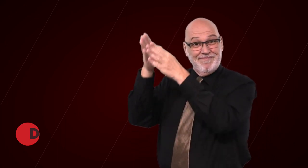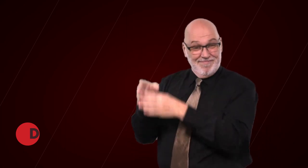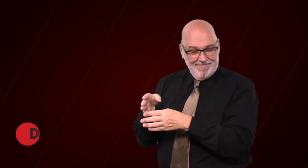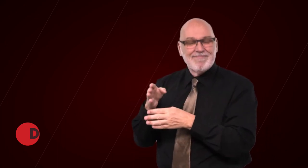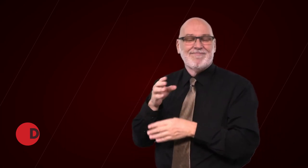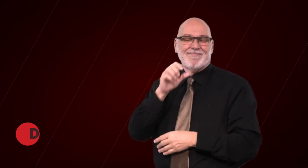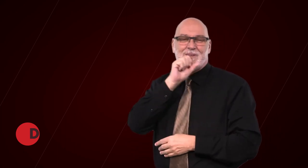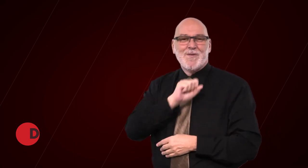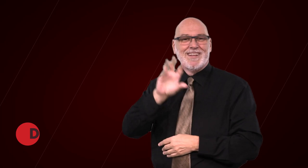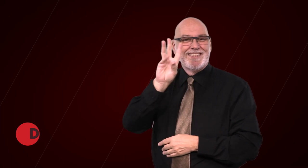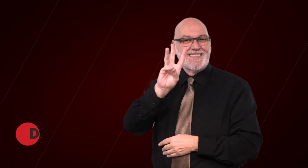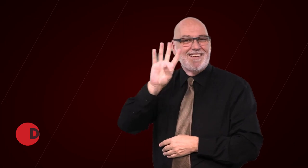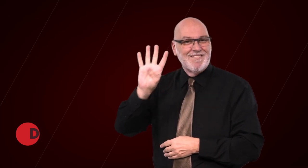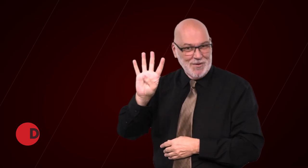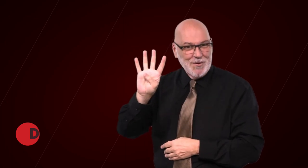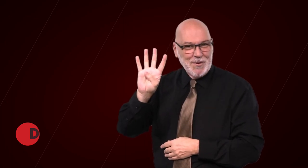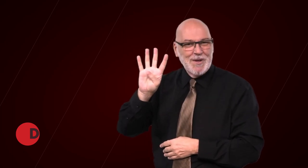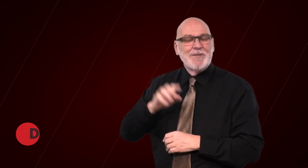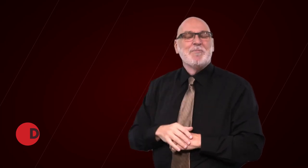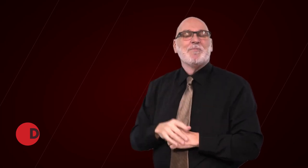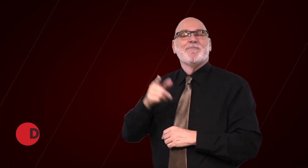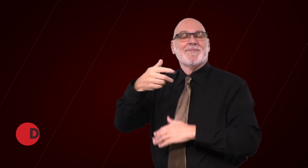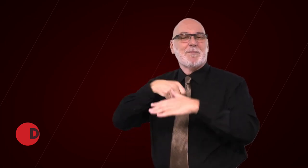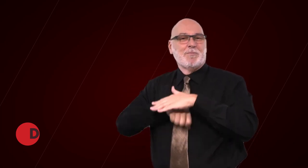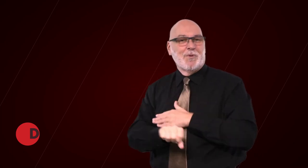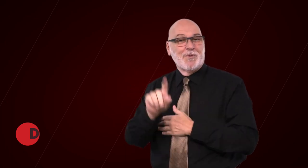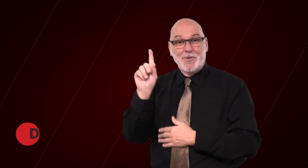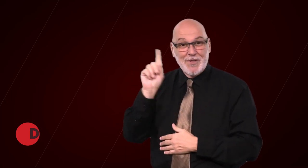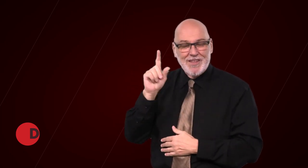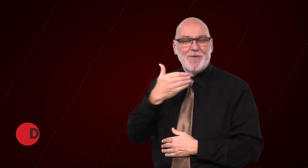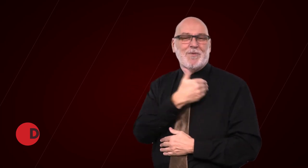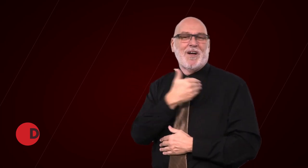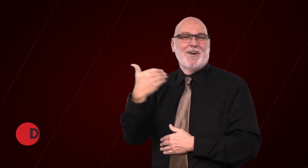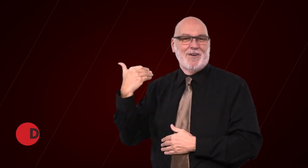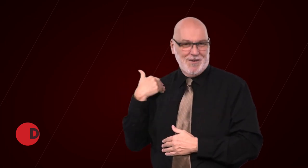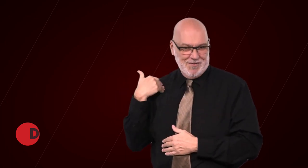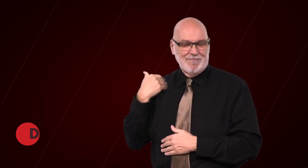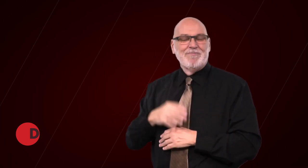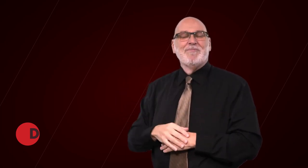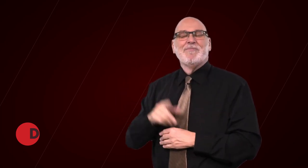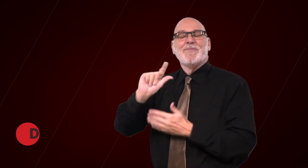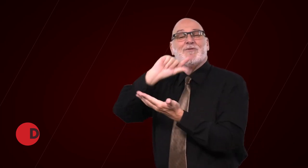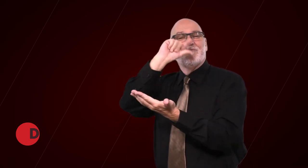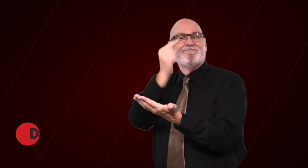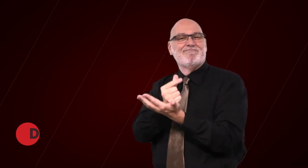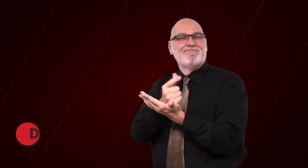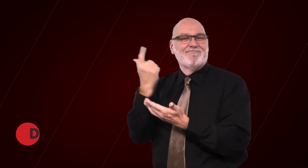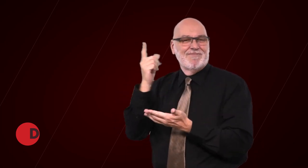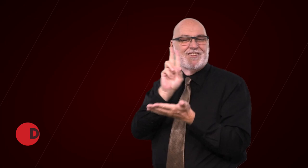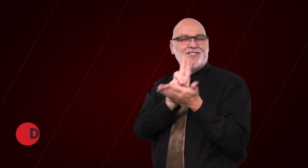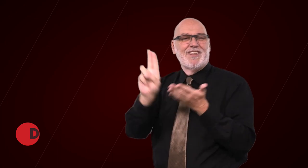Now 64 years old, Mr. Roots was born in Toronto and graduated